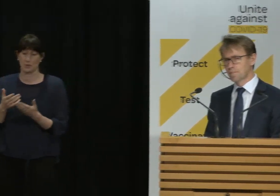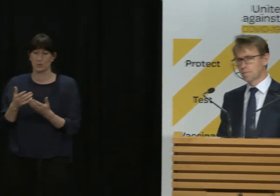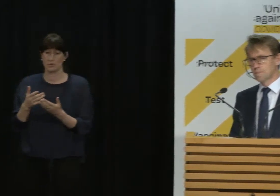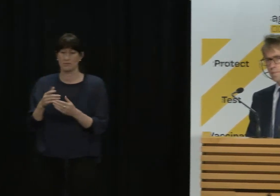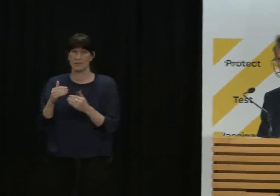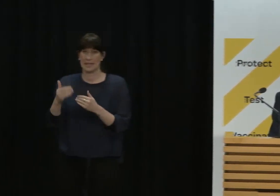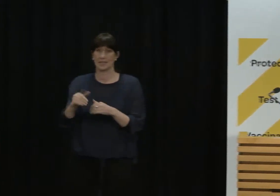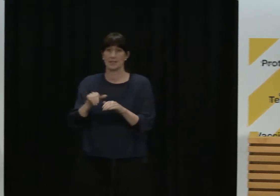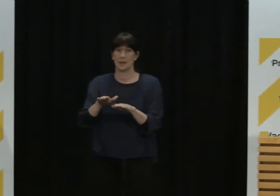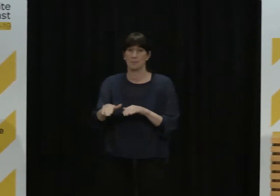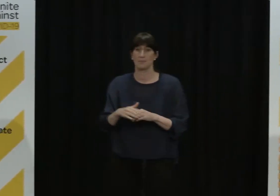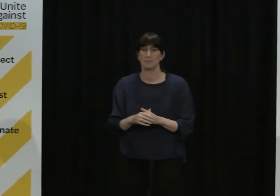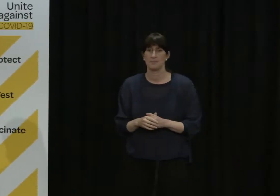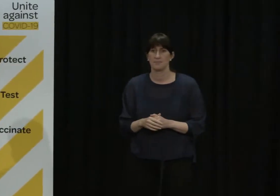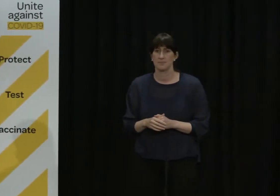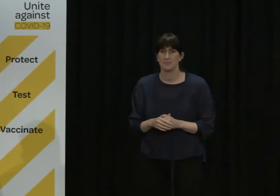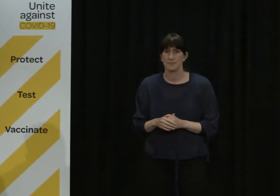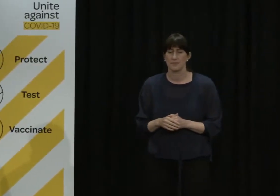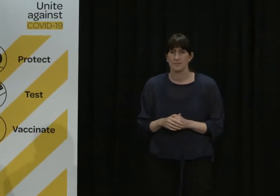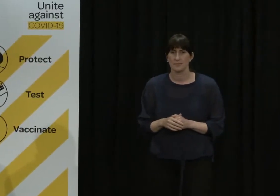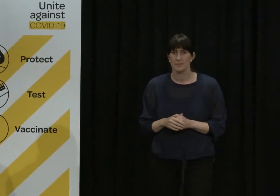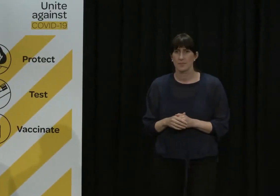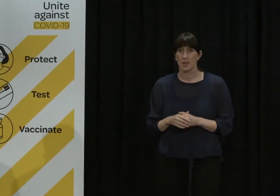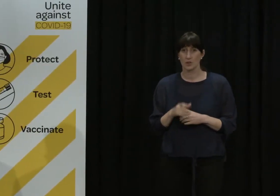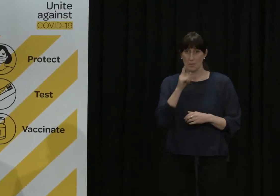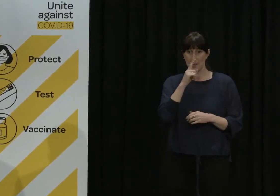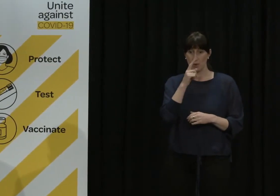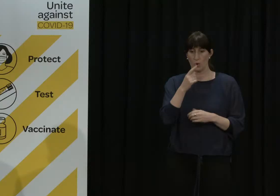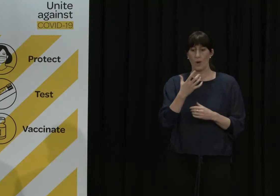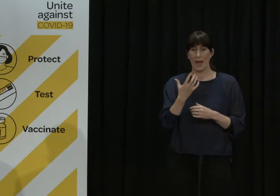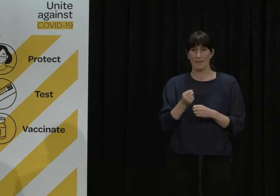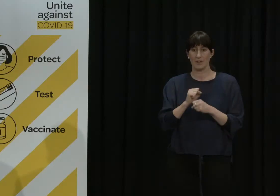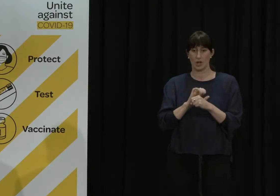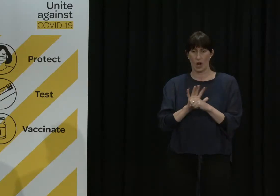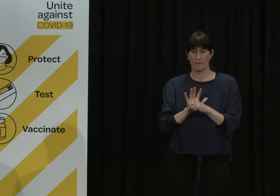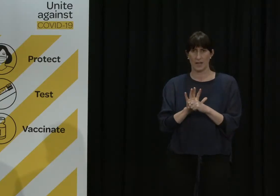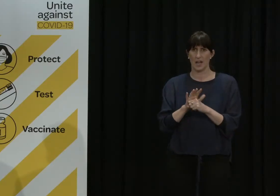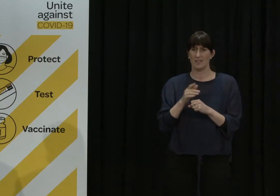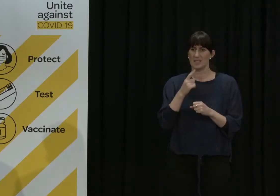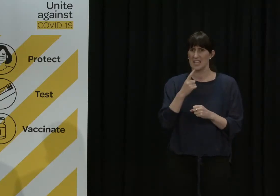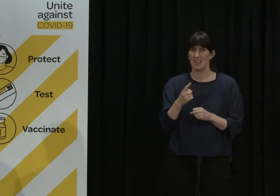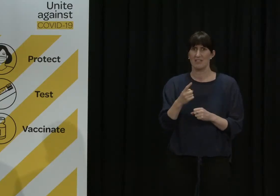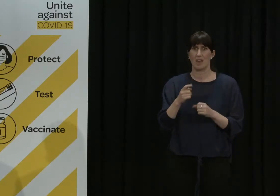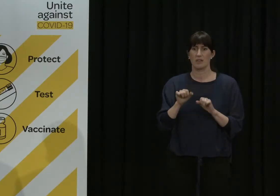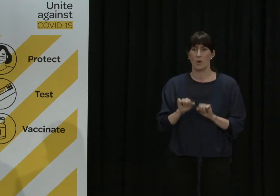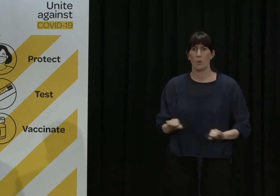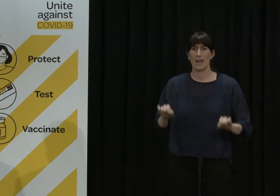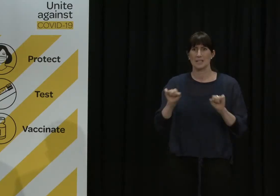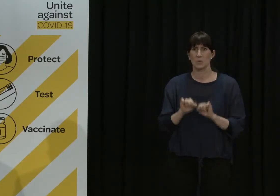For our protocols, it falls in that category.